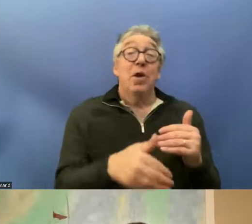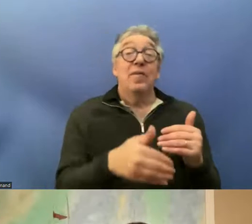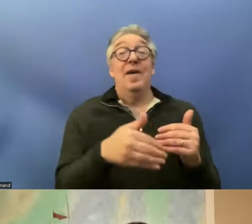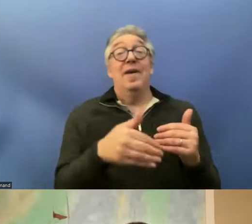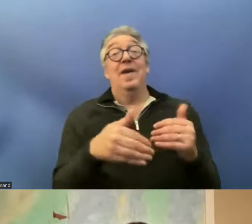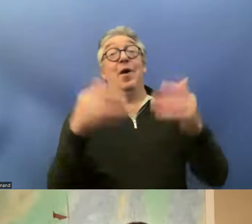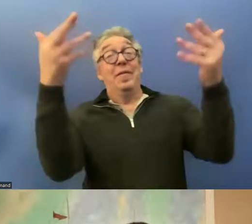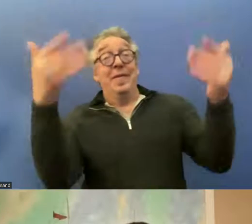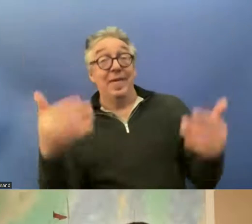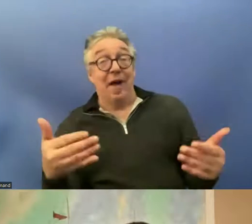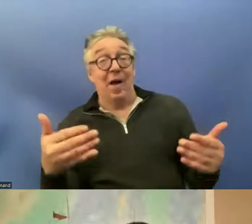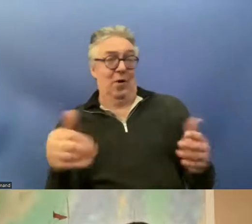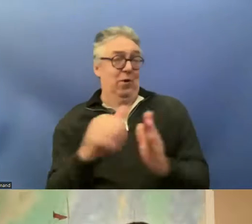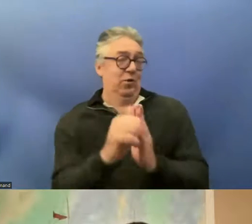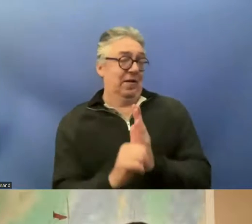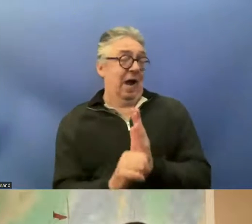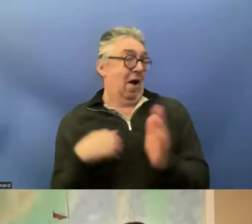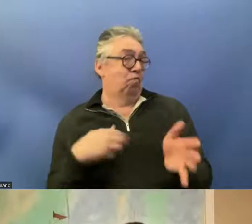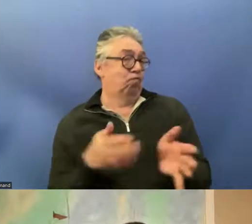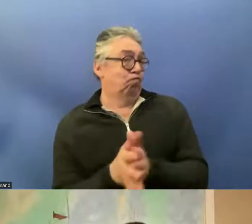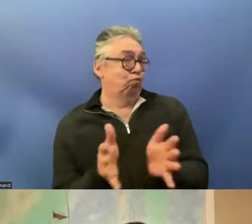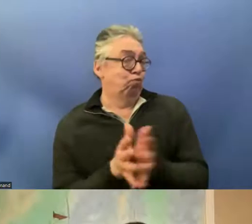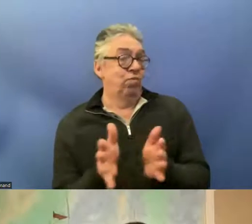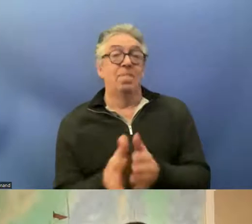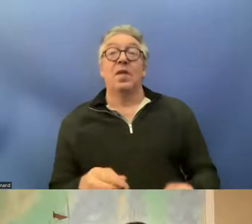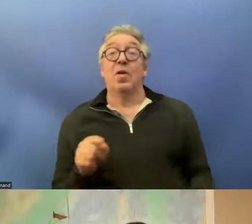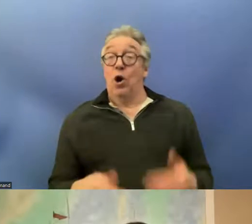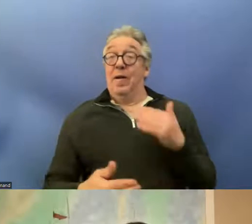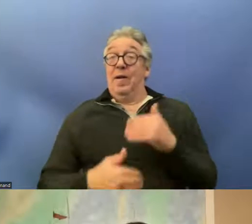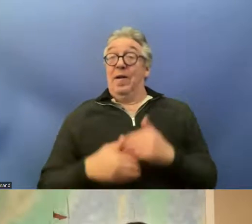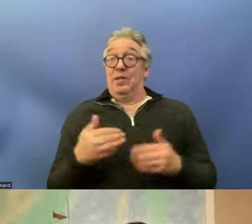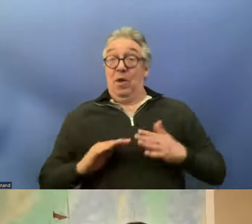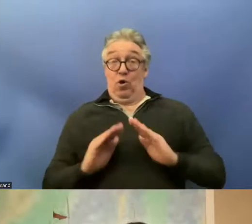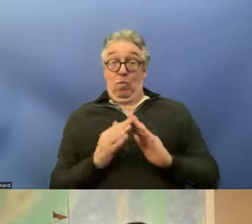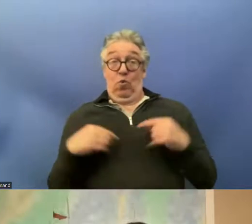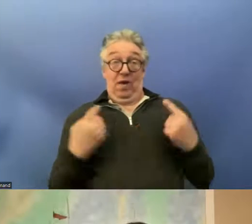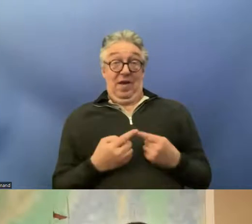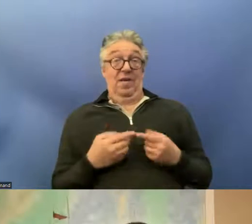and data agenda. Let me start by saying for the disability community in general, and particularly from